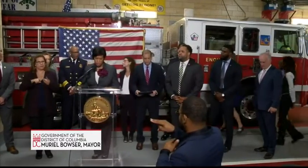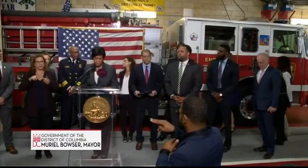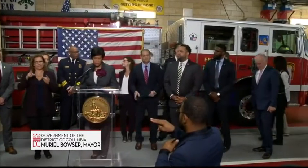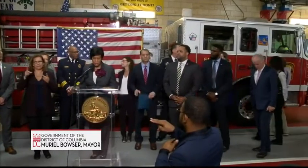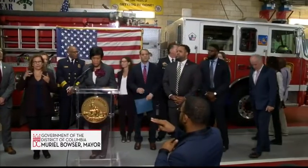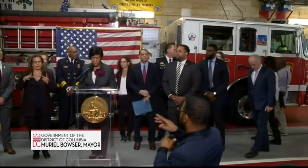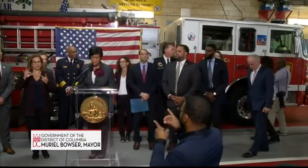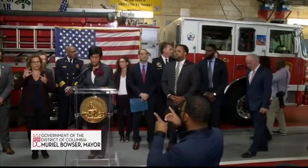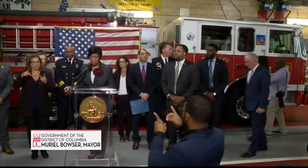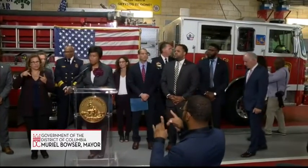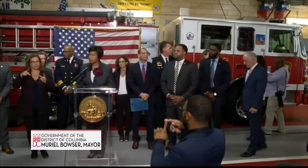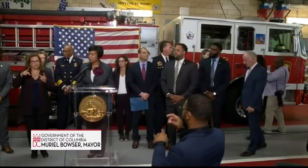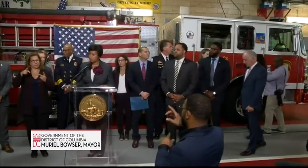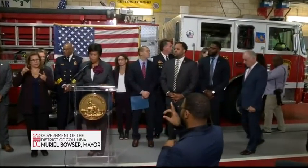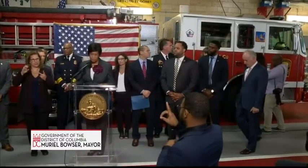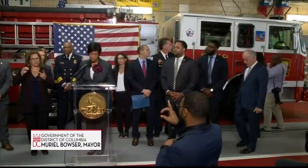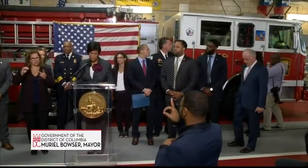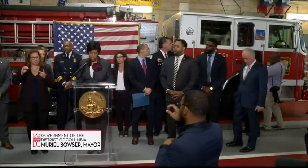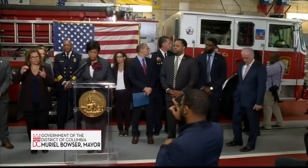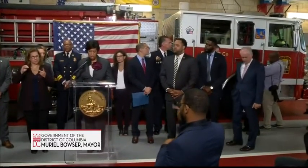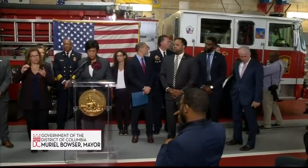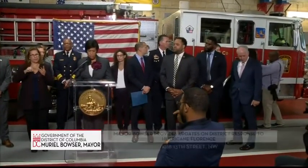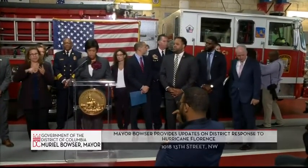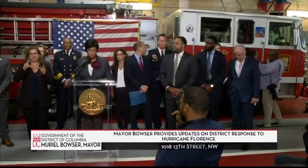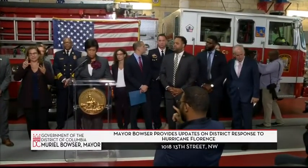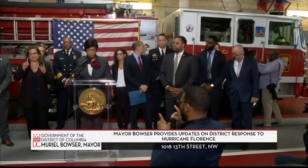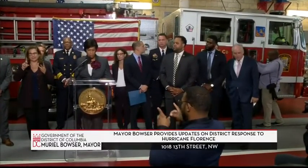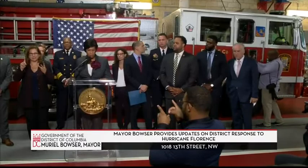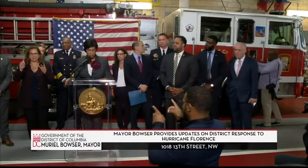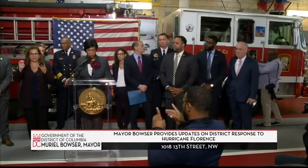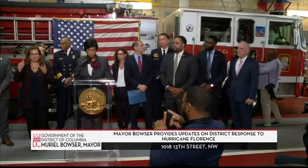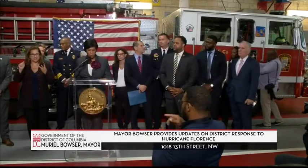FROM DDOT, DIRECTOR LAURA ZEILINGER FROM DEPARTMENT OF